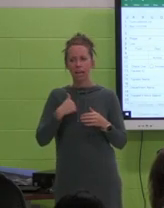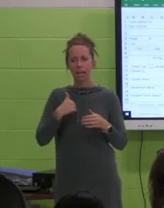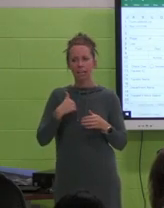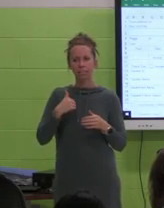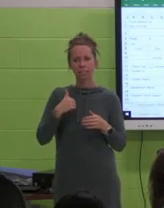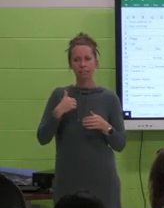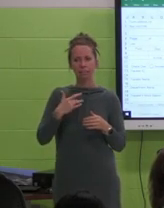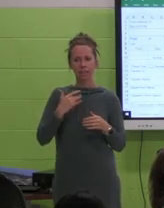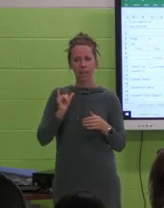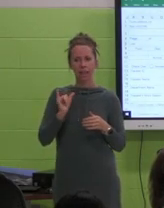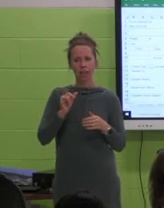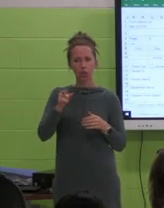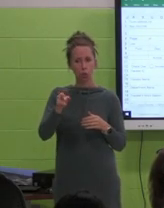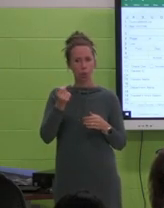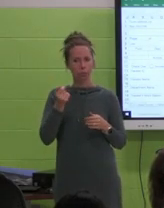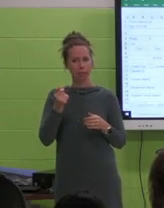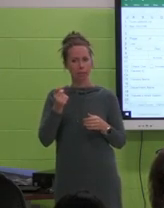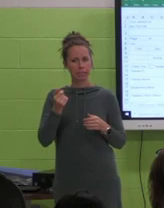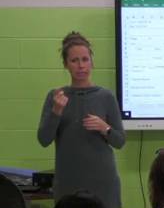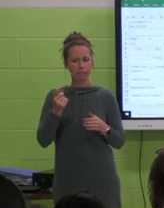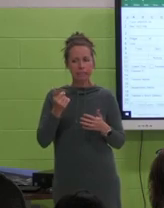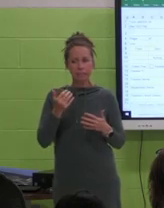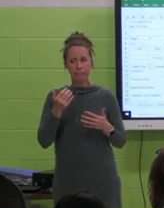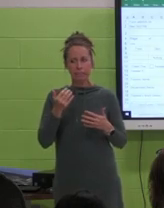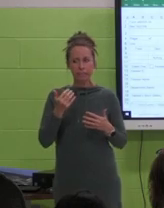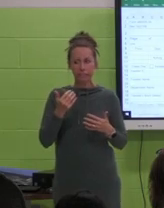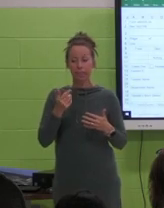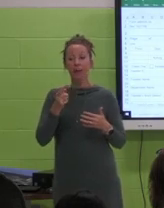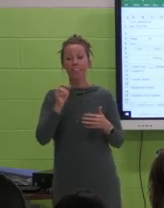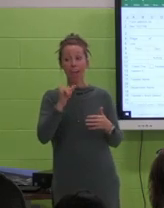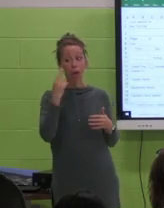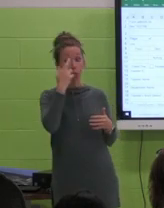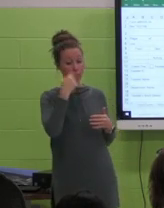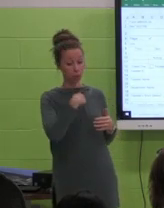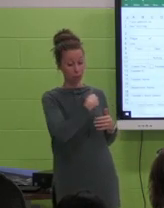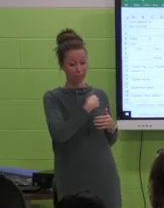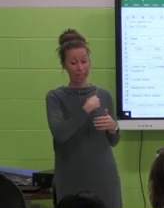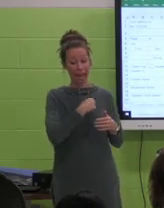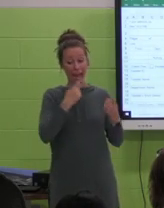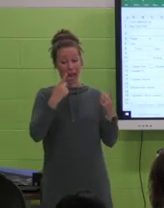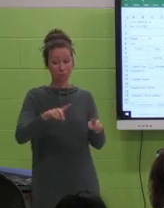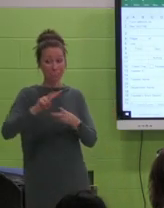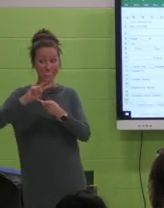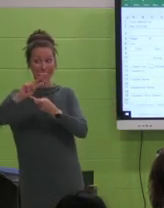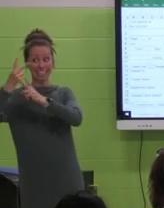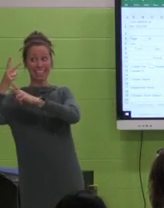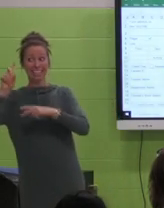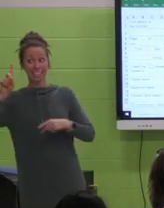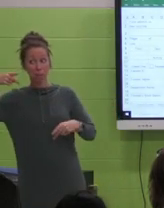it's something the whole reason that we ended up with a secondary DPR system because some things